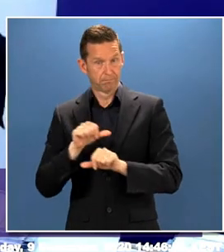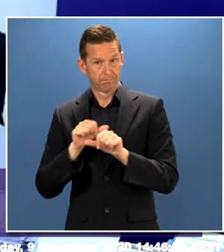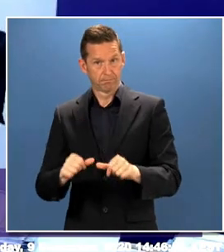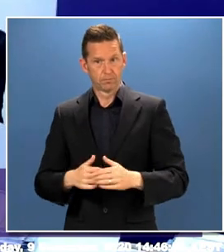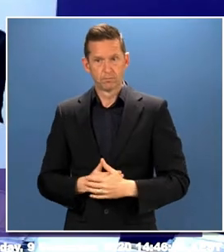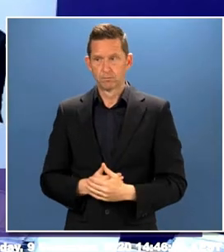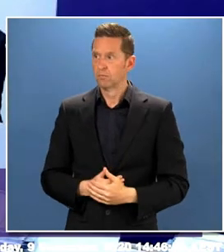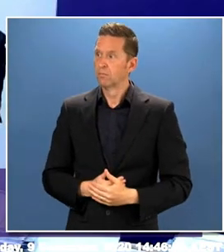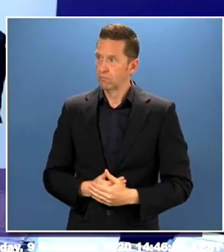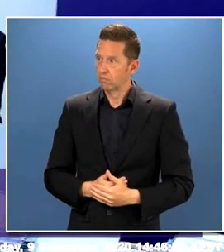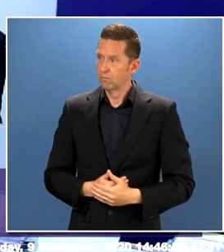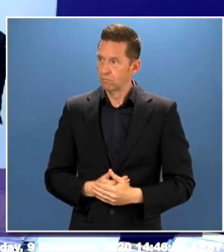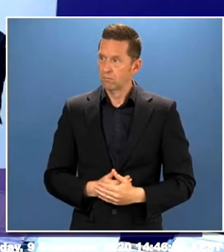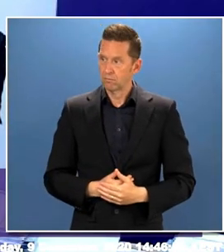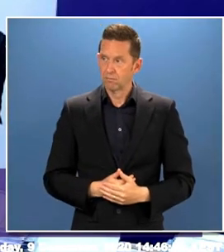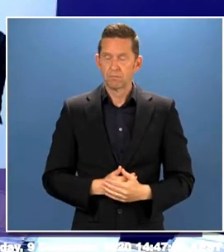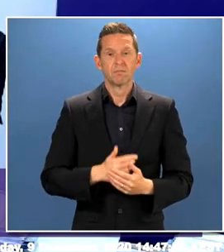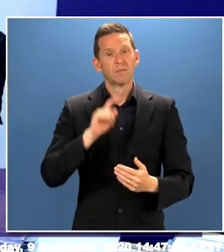Yes, we will take that break for 5 minutes.